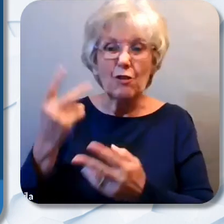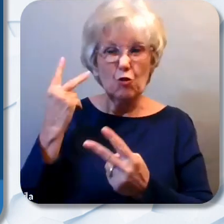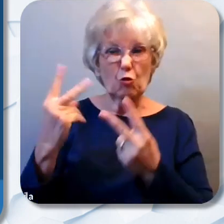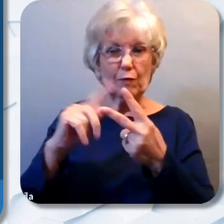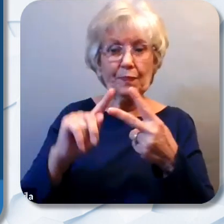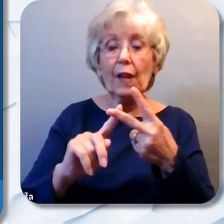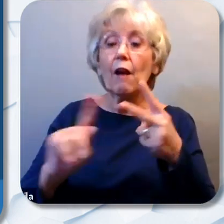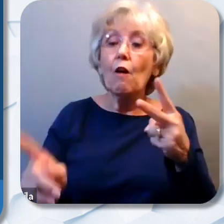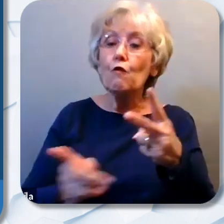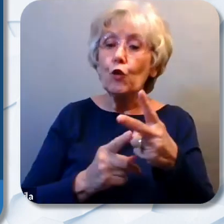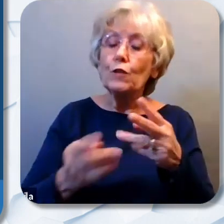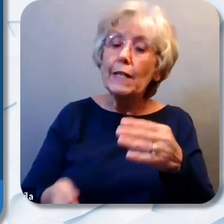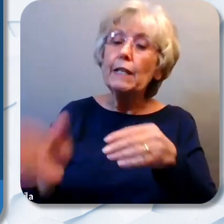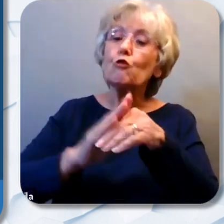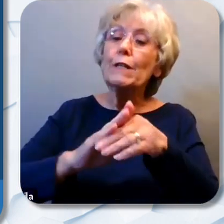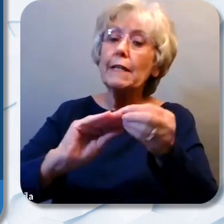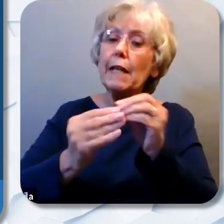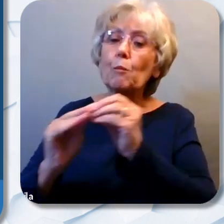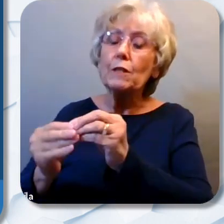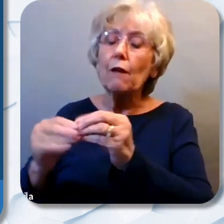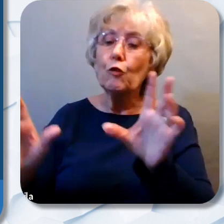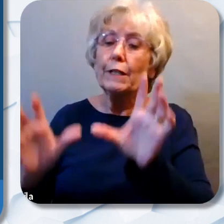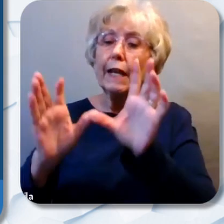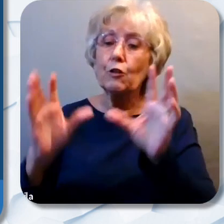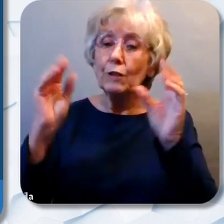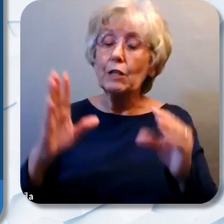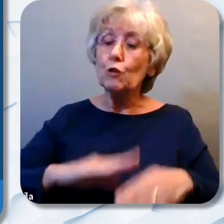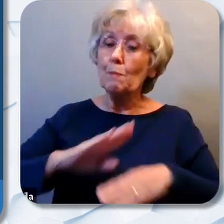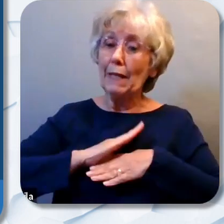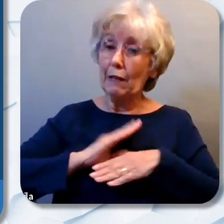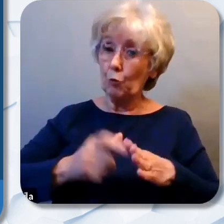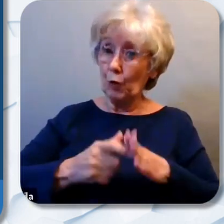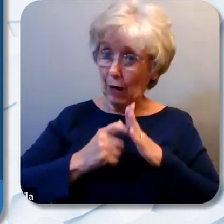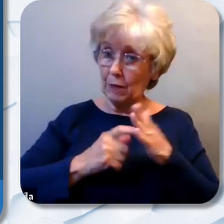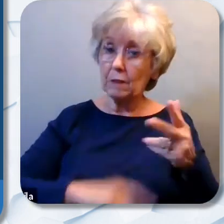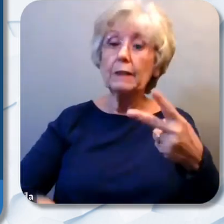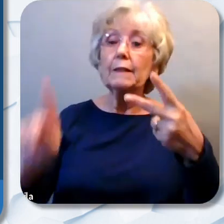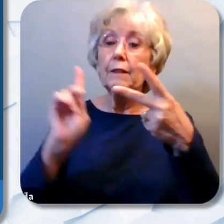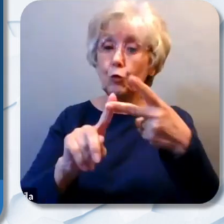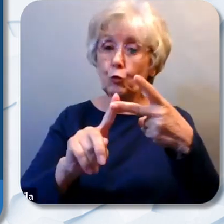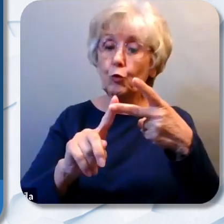increase the number of credential teachers meeting the requirements. And to increasing